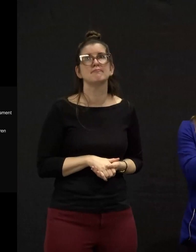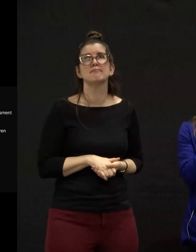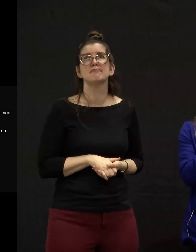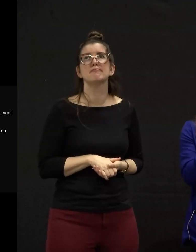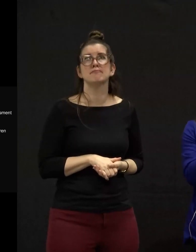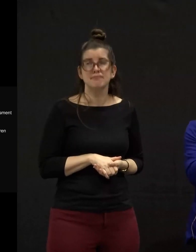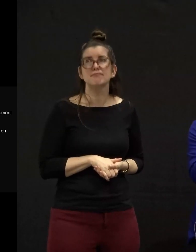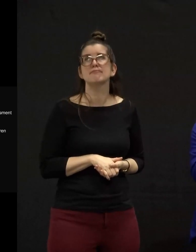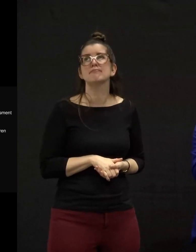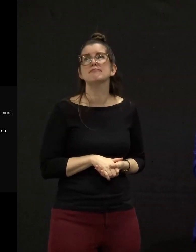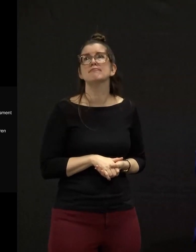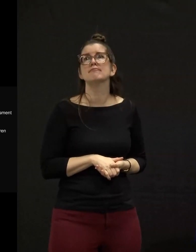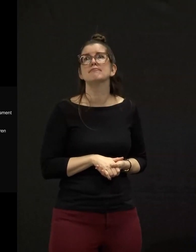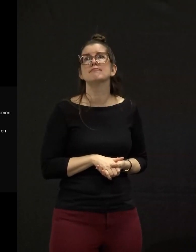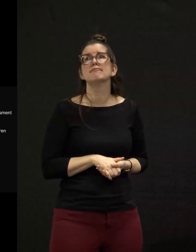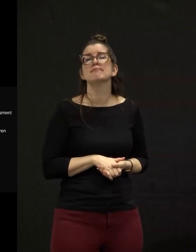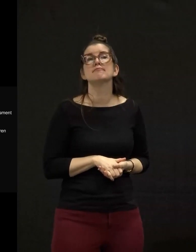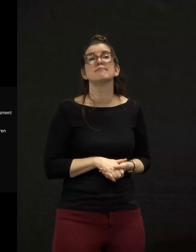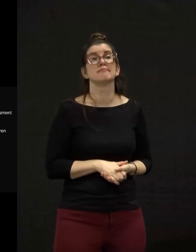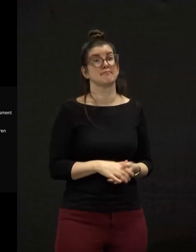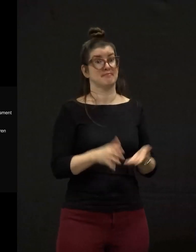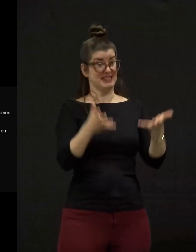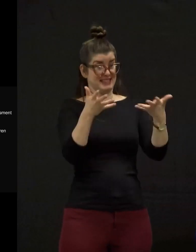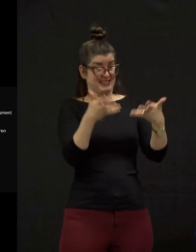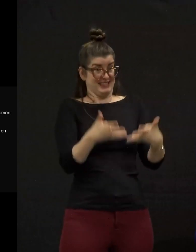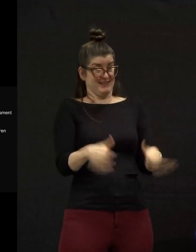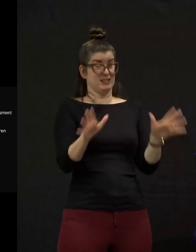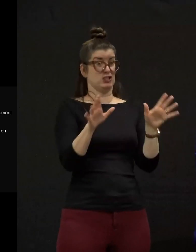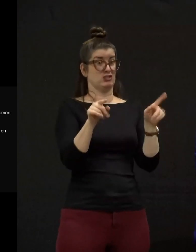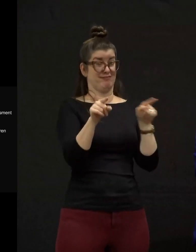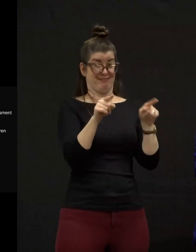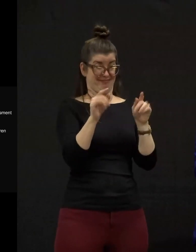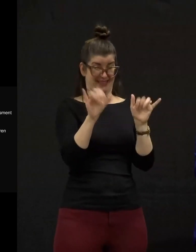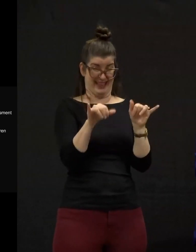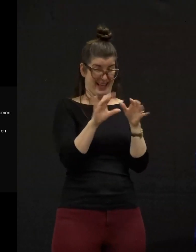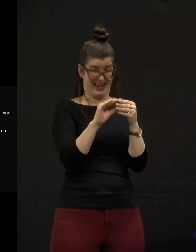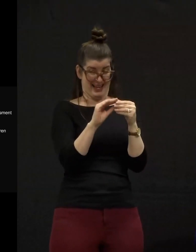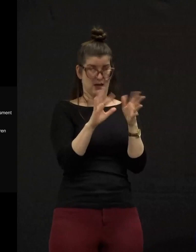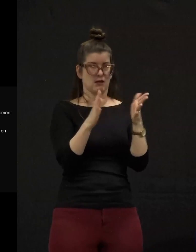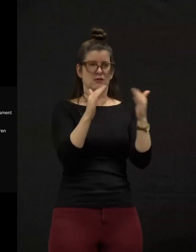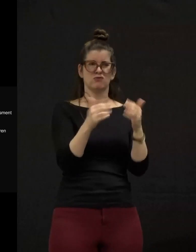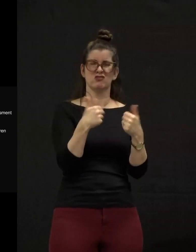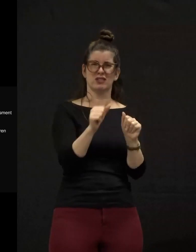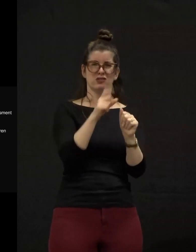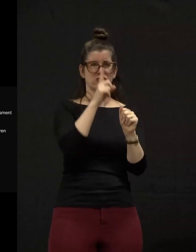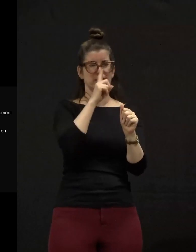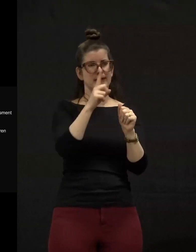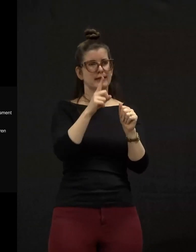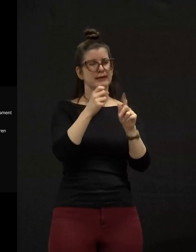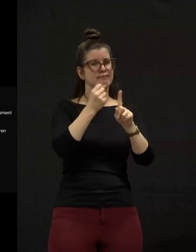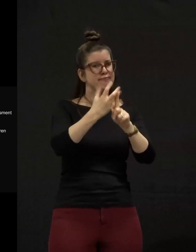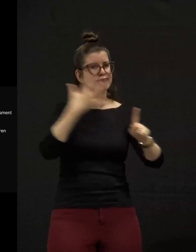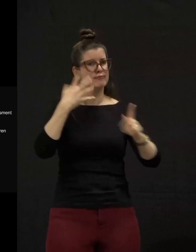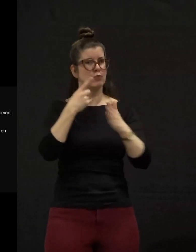And what we then do after that is really try to capture and describe what we've learned about the environments